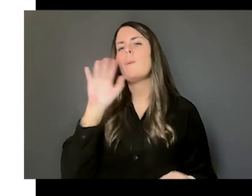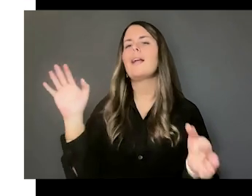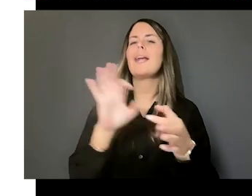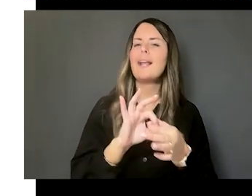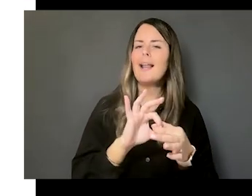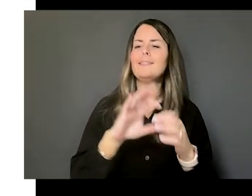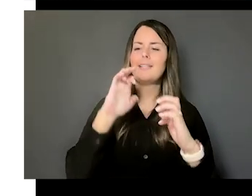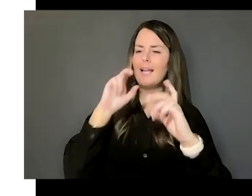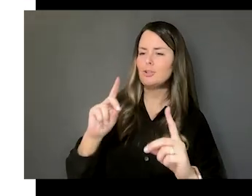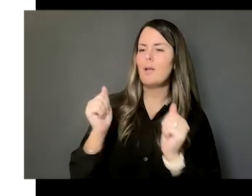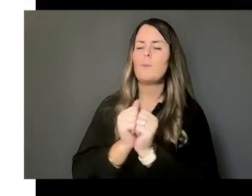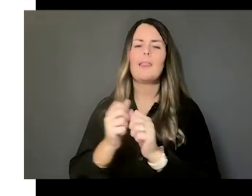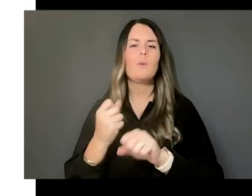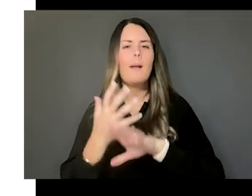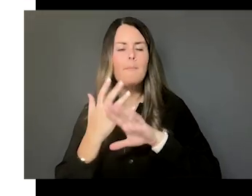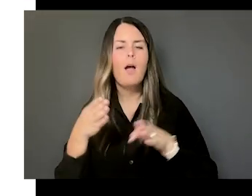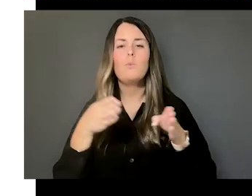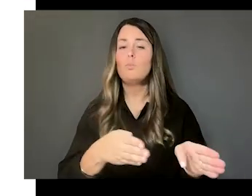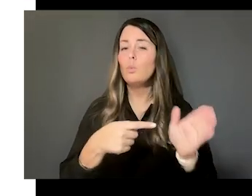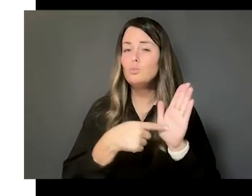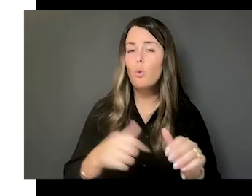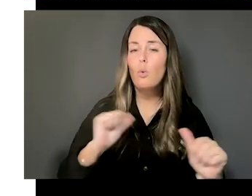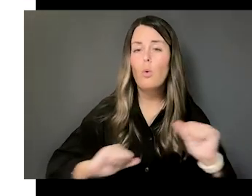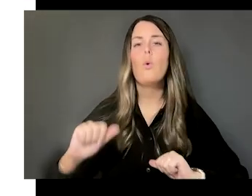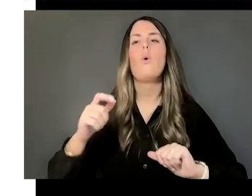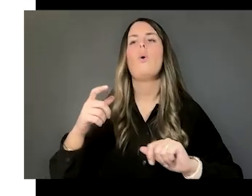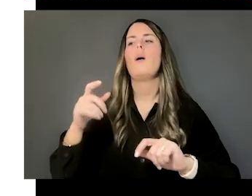podcasts, our road show -- where our first stop was in Des Moines, Iowa --